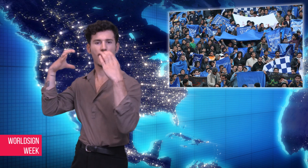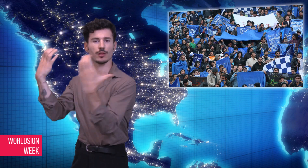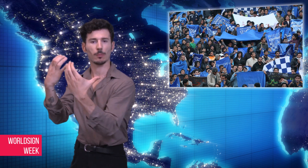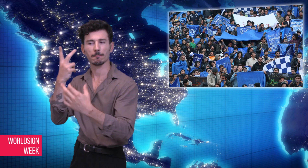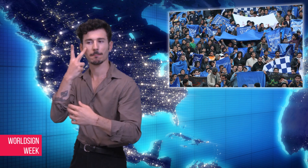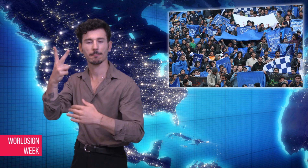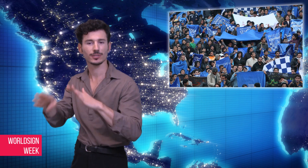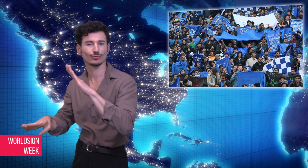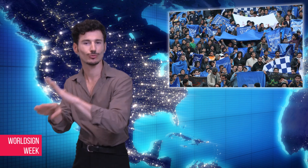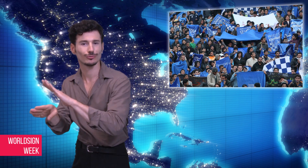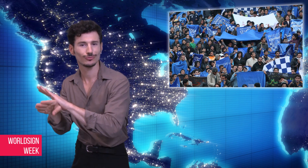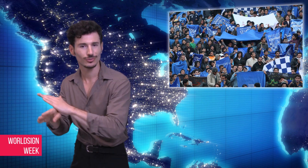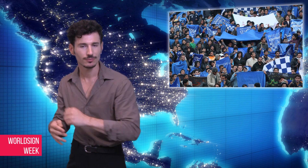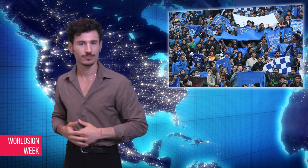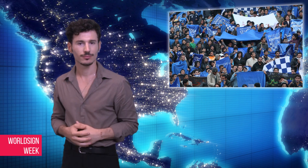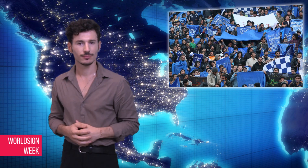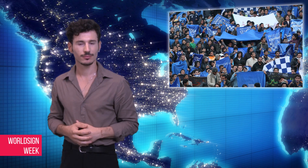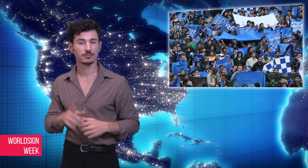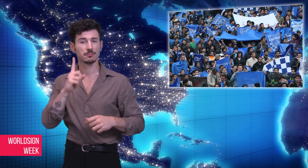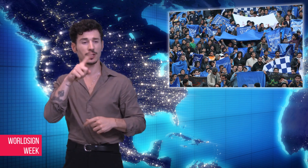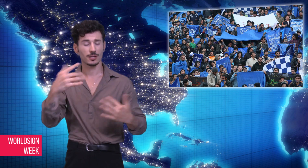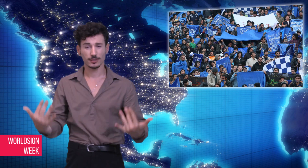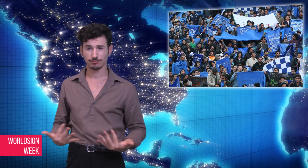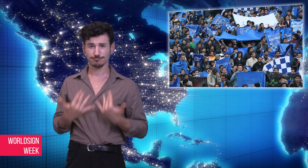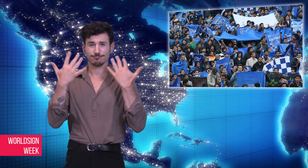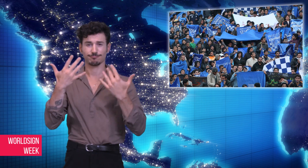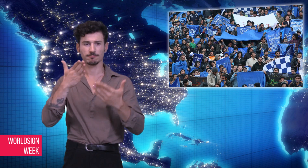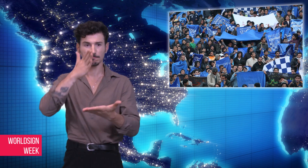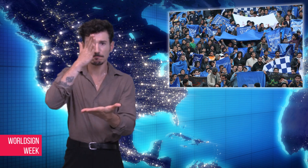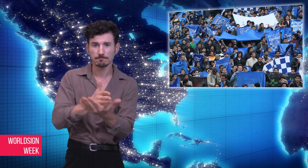trying to sneak into a soccer stadium.